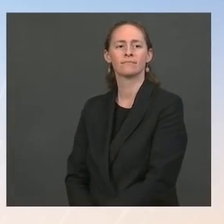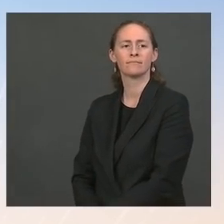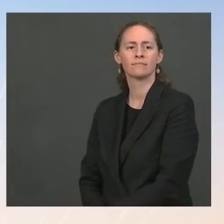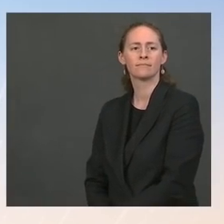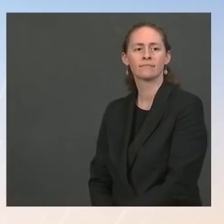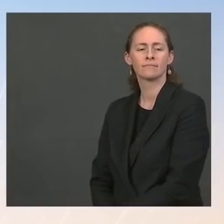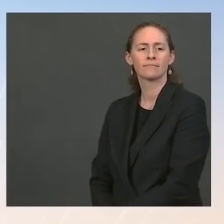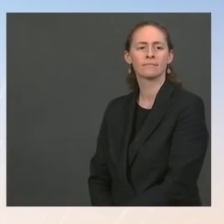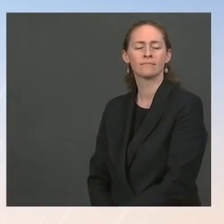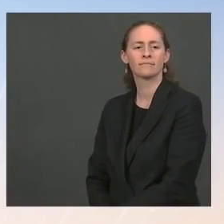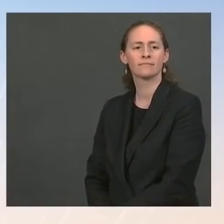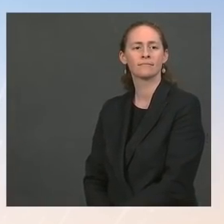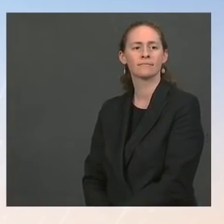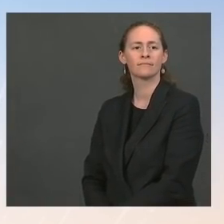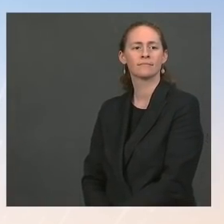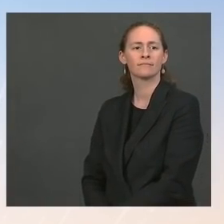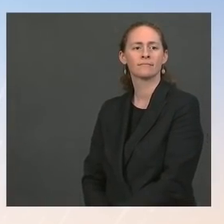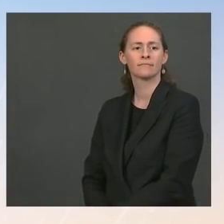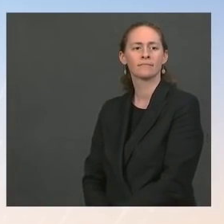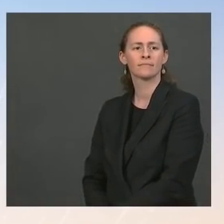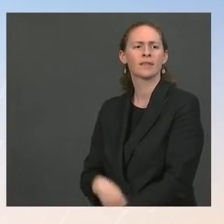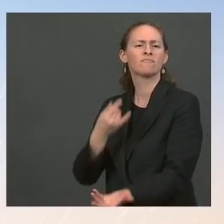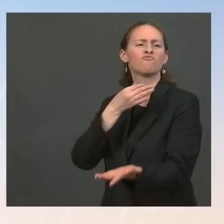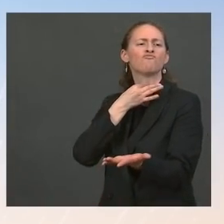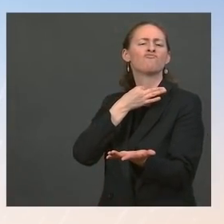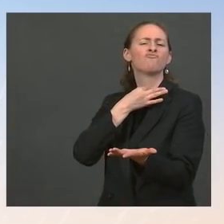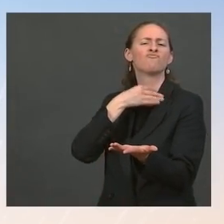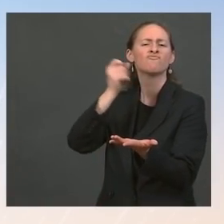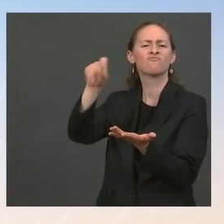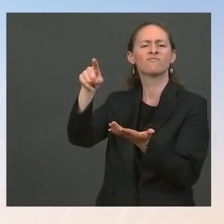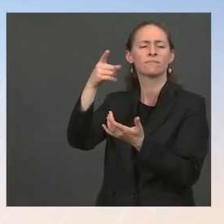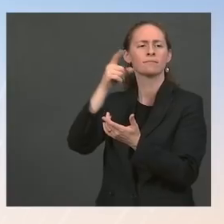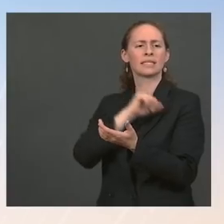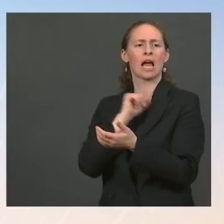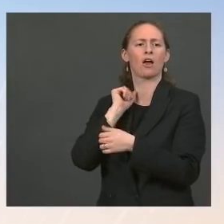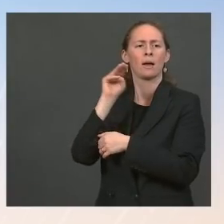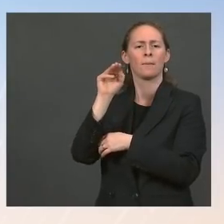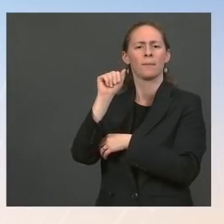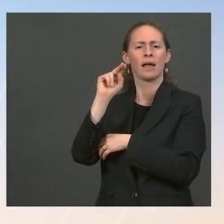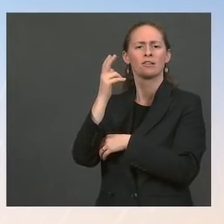from my colleagues about Senator Manchin and markers that he has laid down, which he has done publicly.